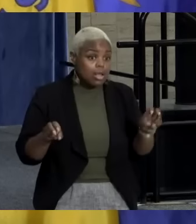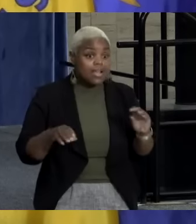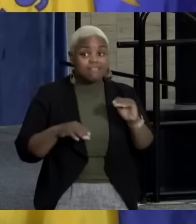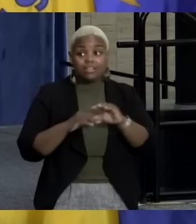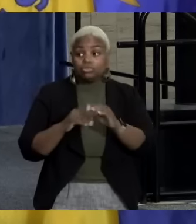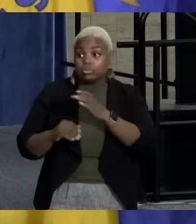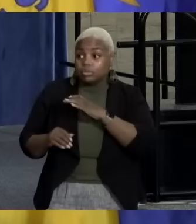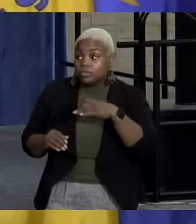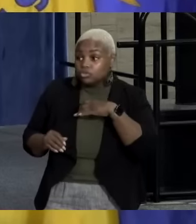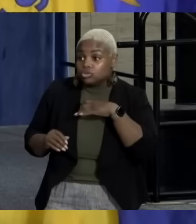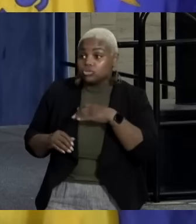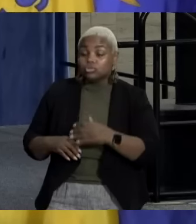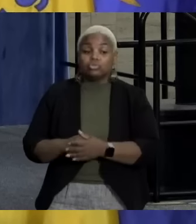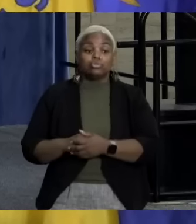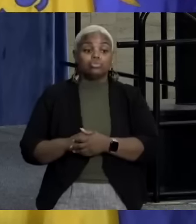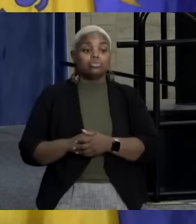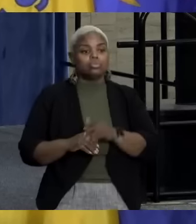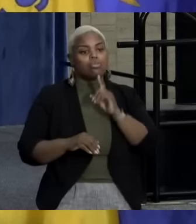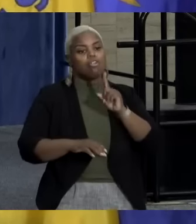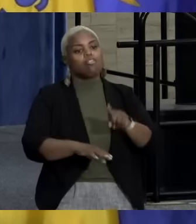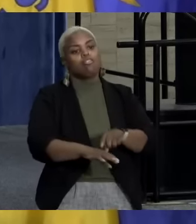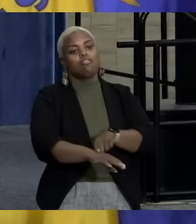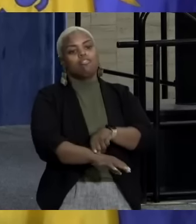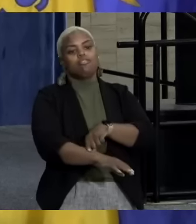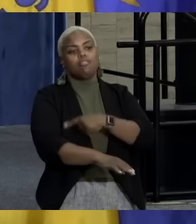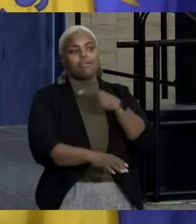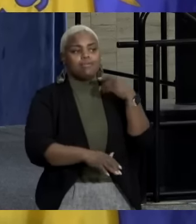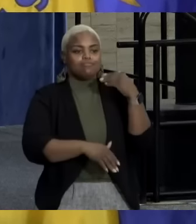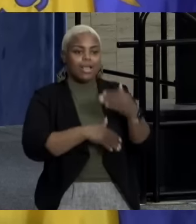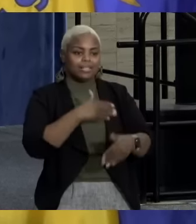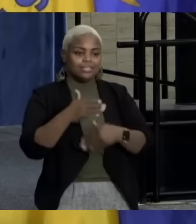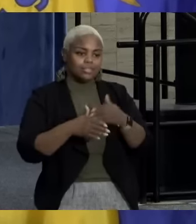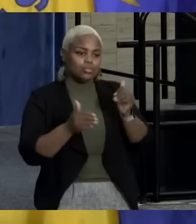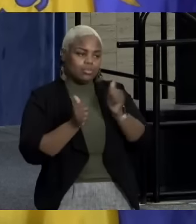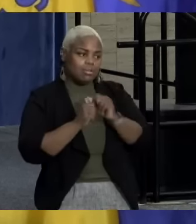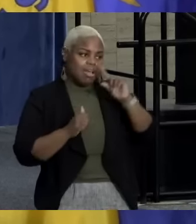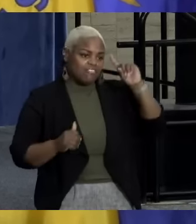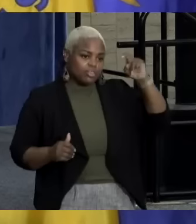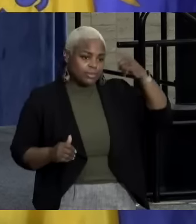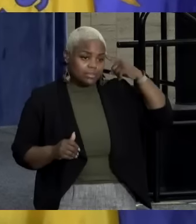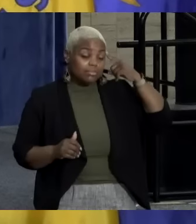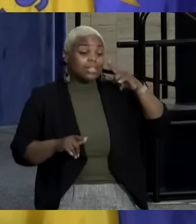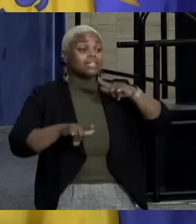the long FACA process of the government, and we are also convening experts to say,